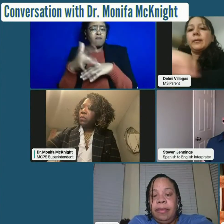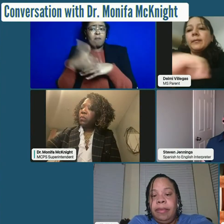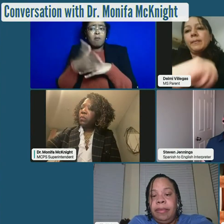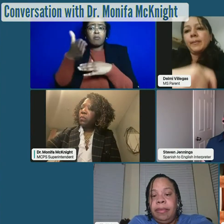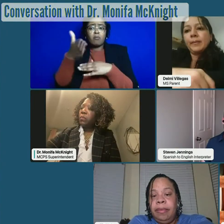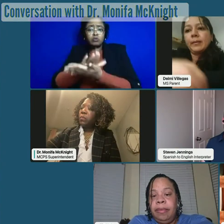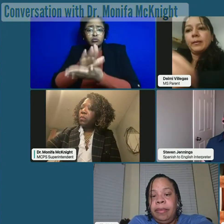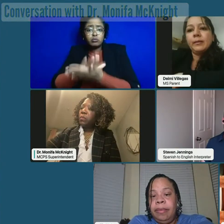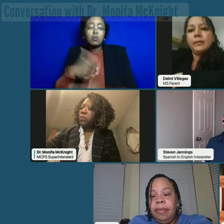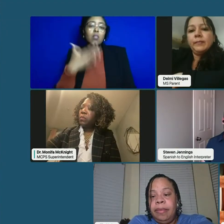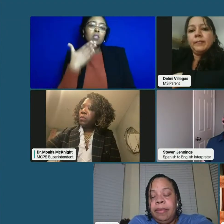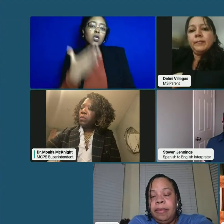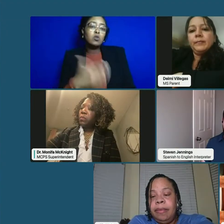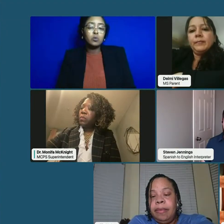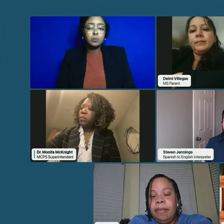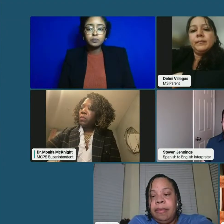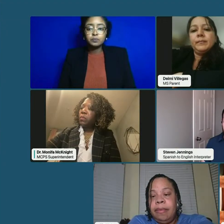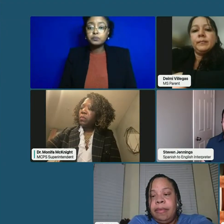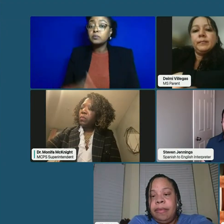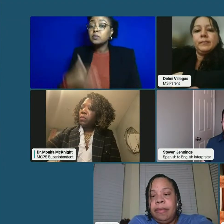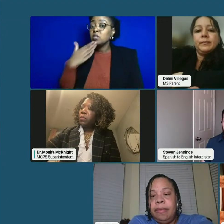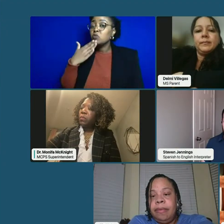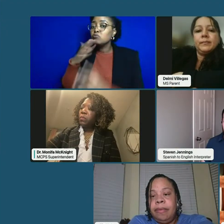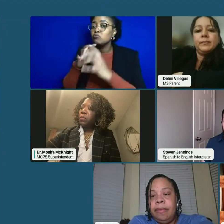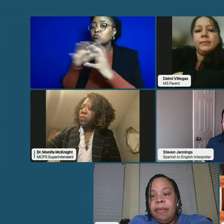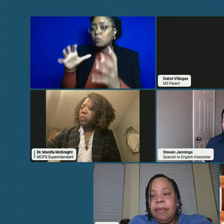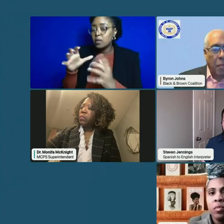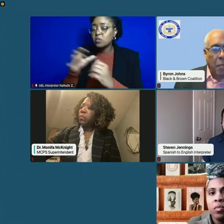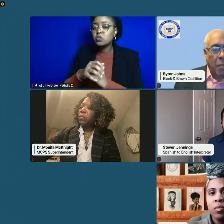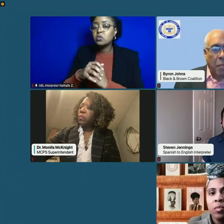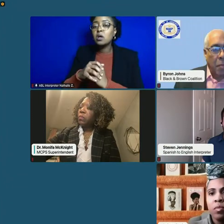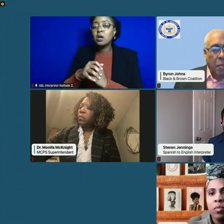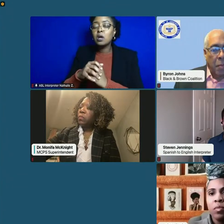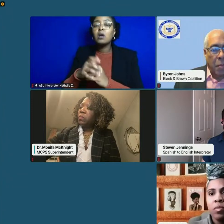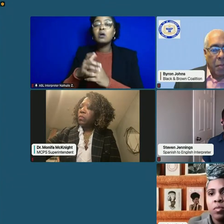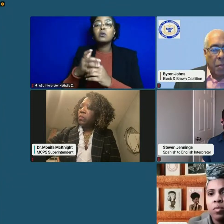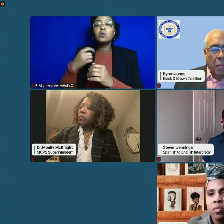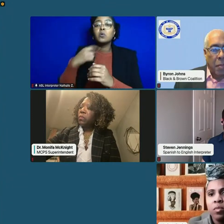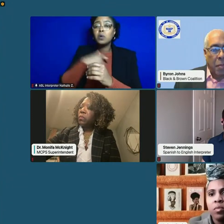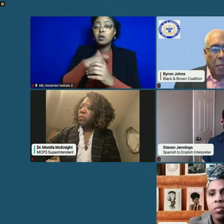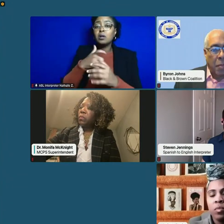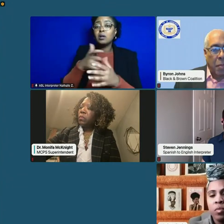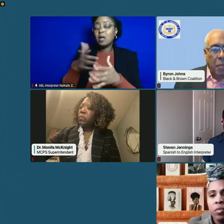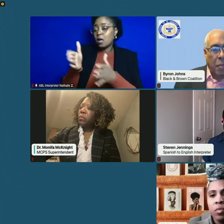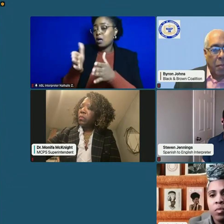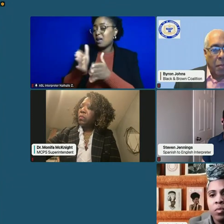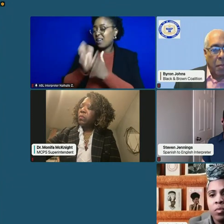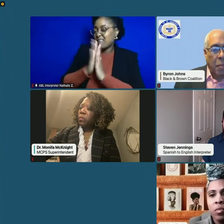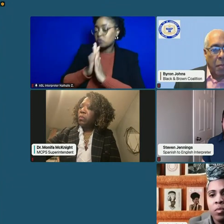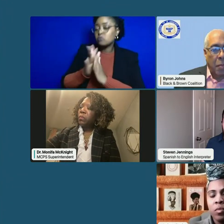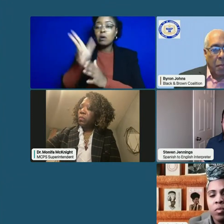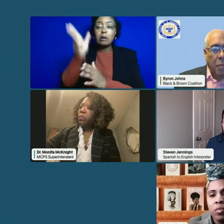Thank you. Thank you very much. Tell me, Leona, and then since